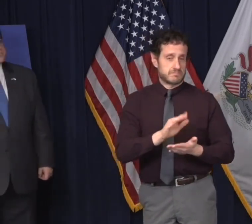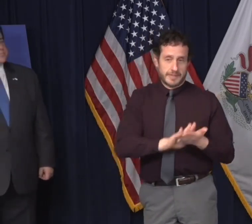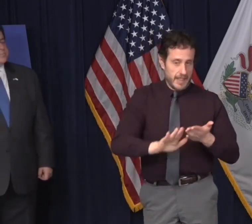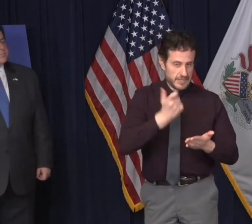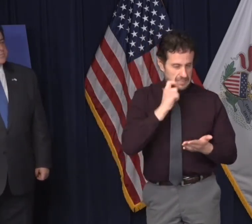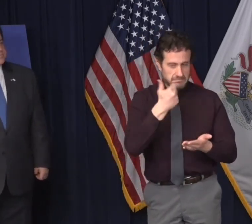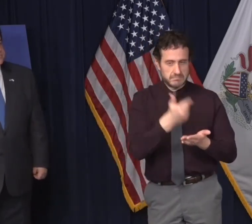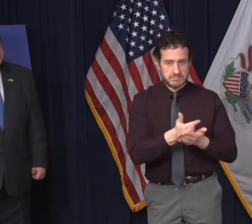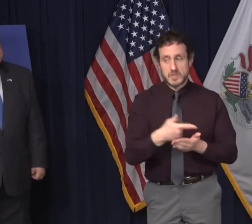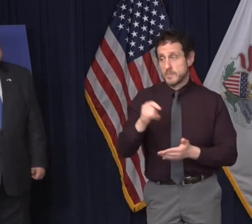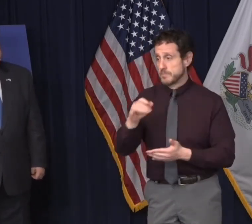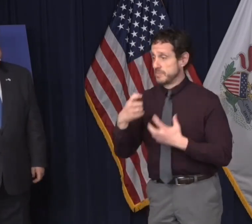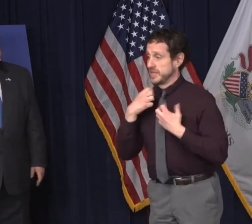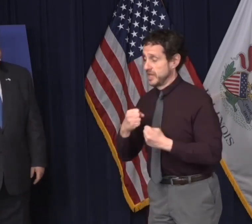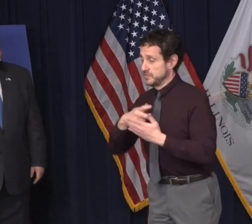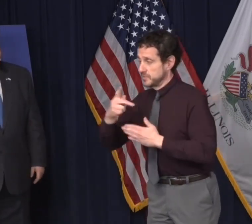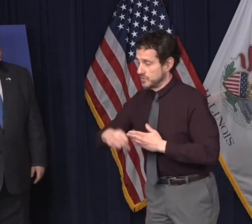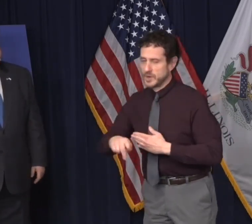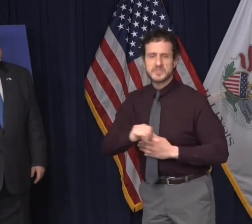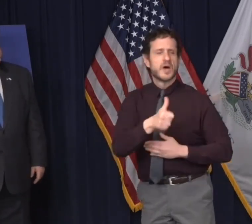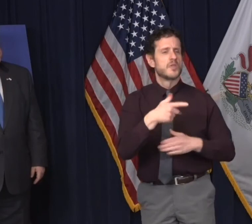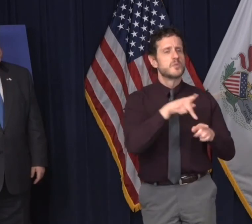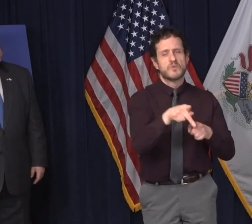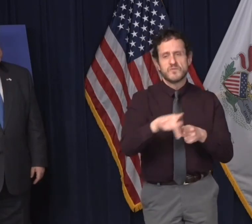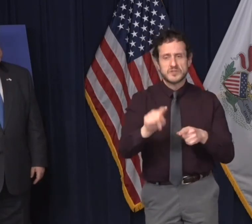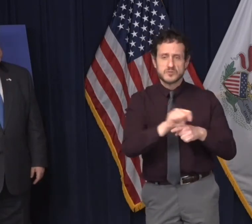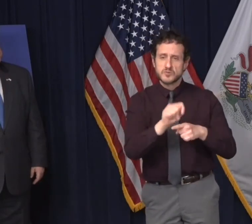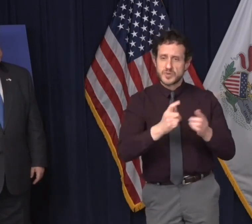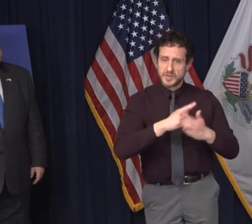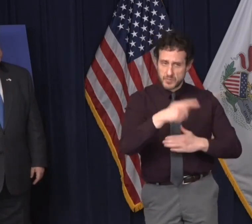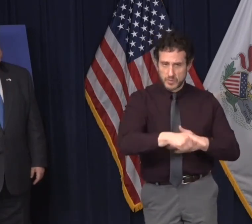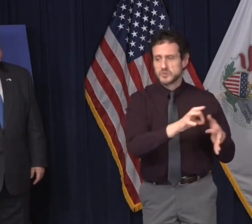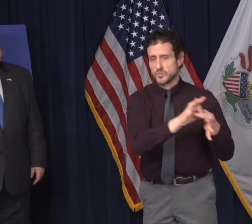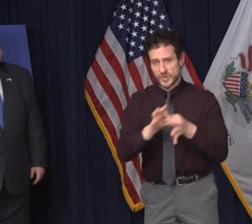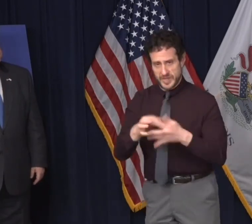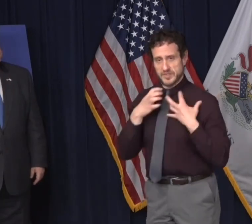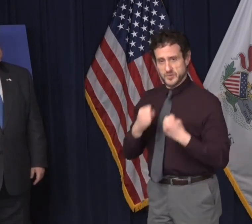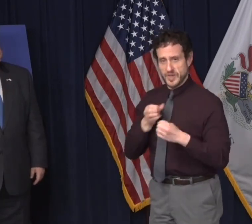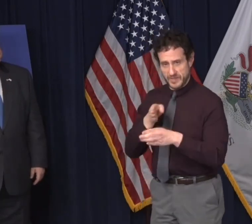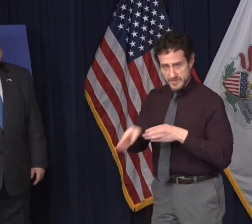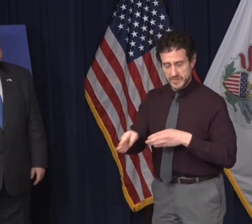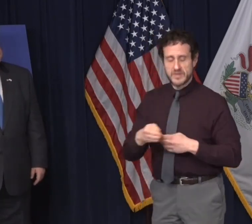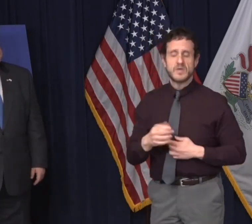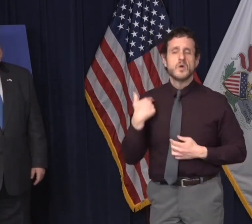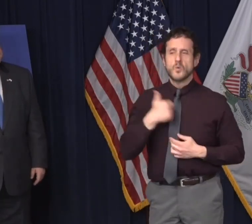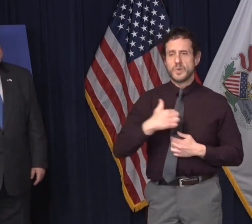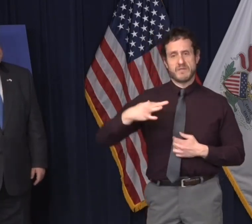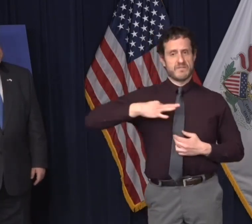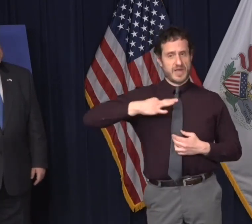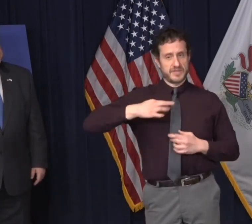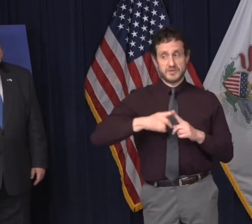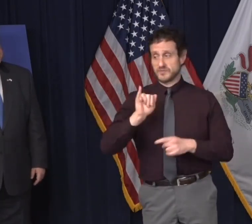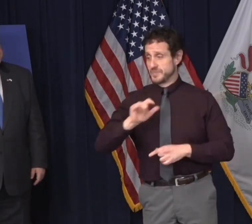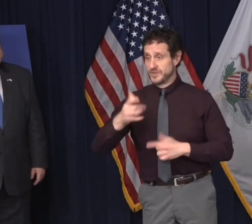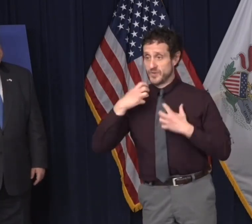GRADUATES AND STUDENTS, FROM PUBLIC HEALTH TRAINING PROGRAMS AS WELL AS ALLIED HEALTH PROFESSIONAL TRAINING PROGRAMS.